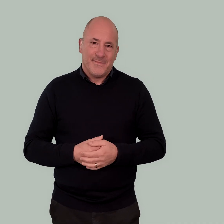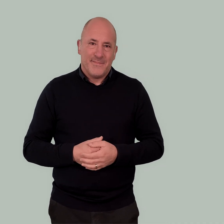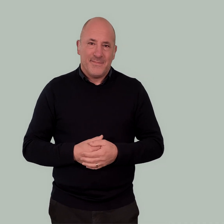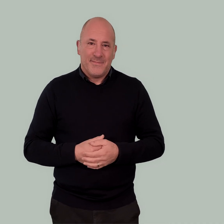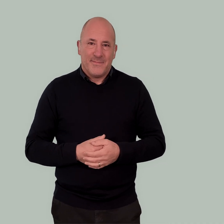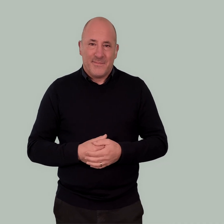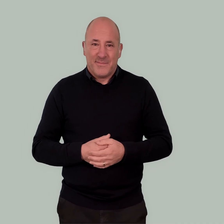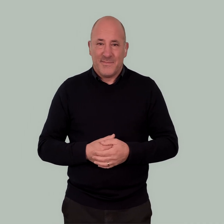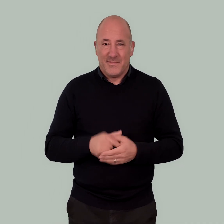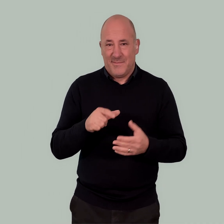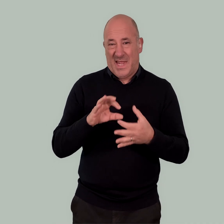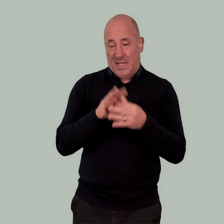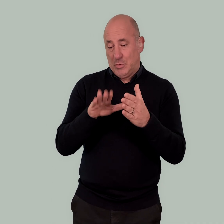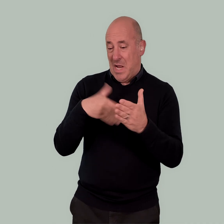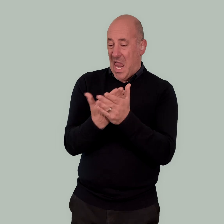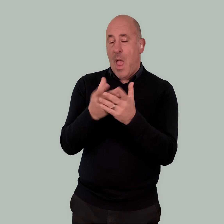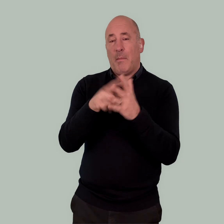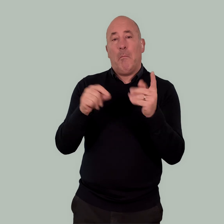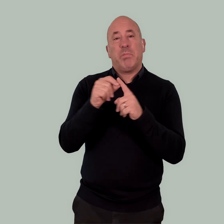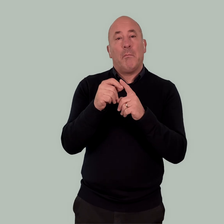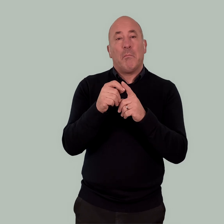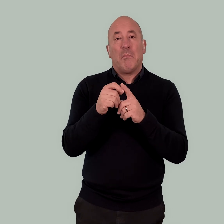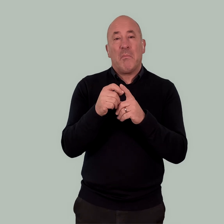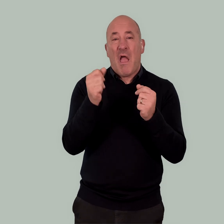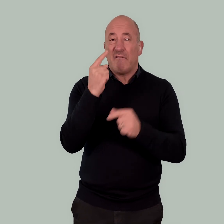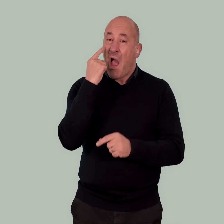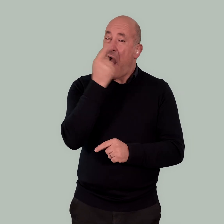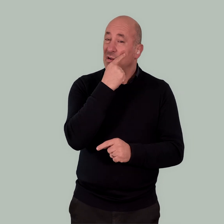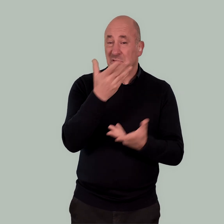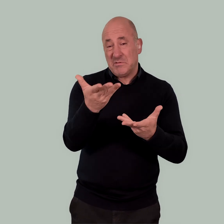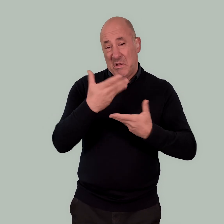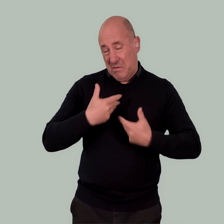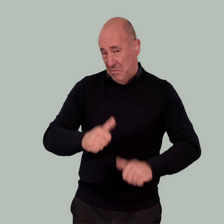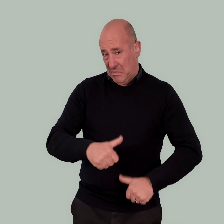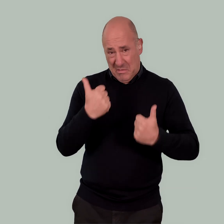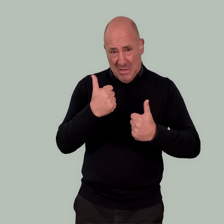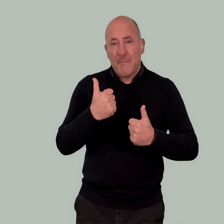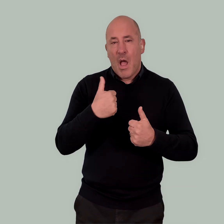While you are free to submit any evidence relating to the experience of claiming PIP,